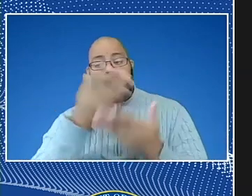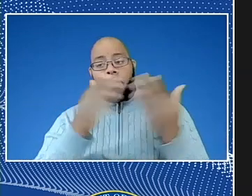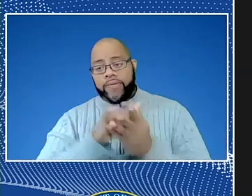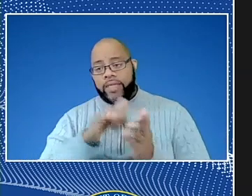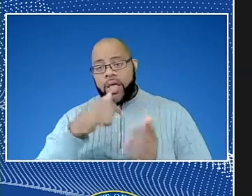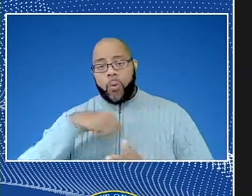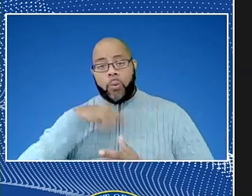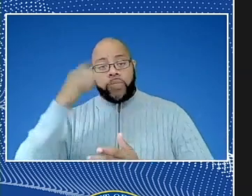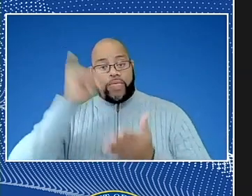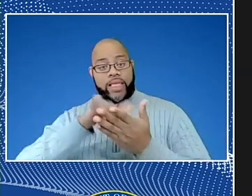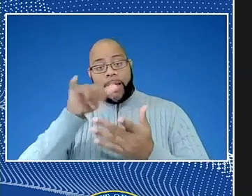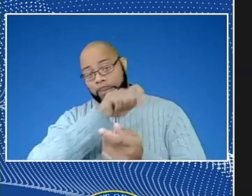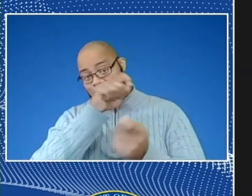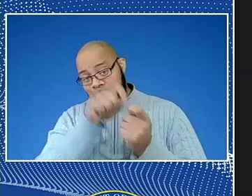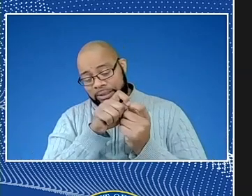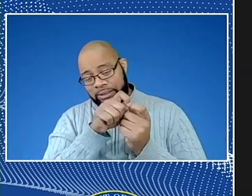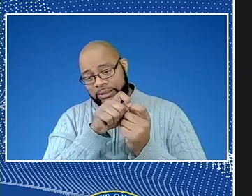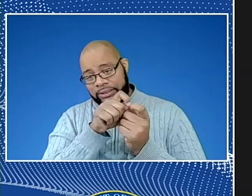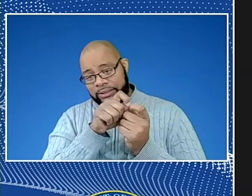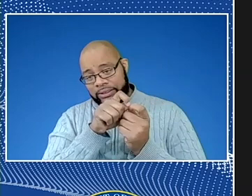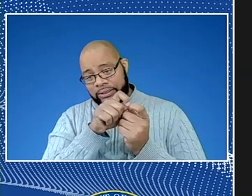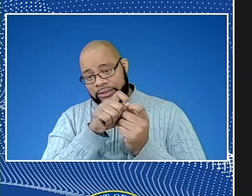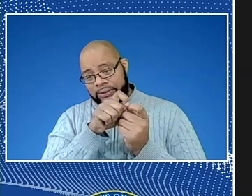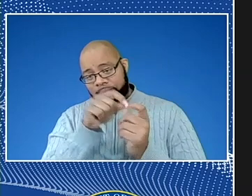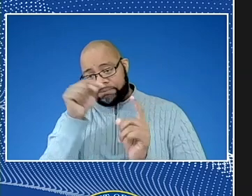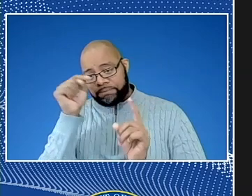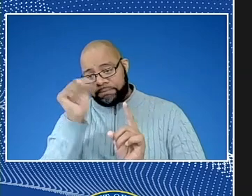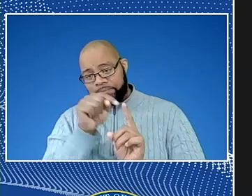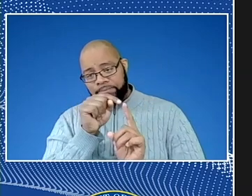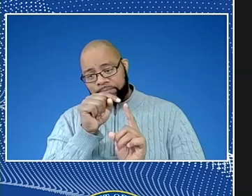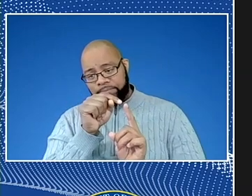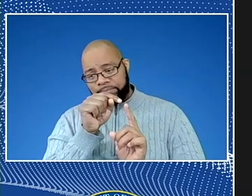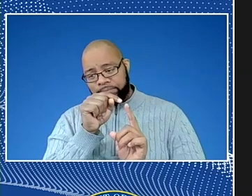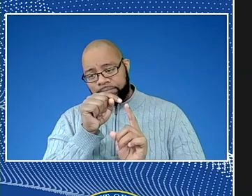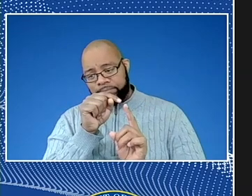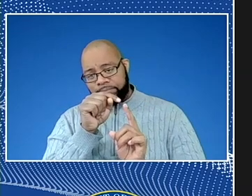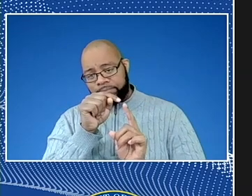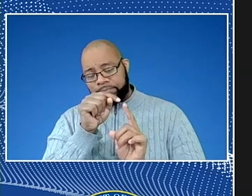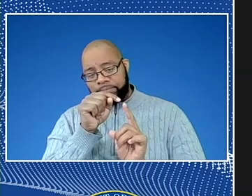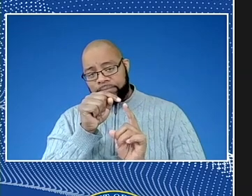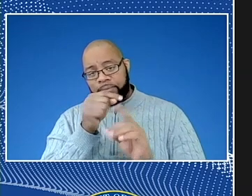particular proposed regulatory text is a